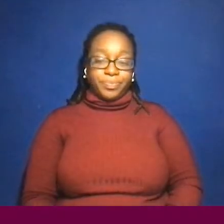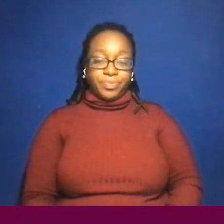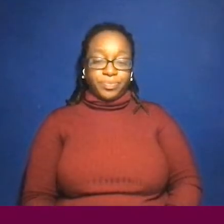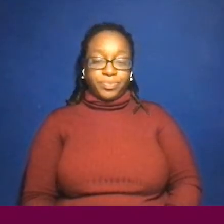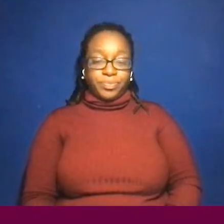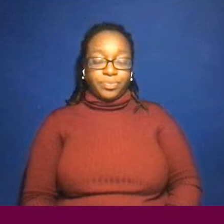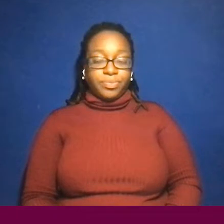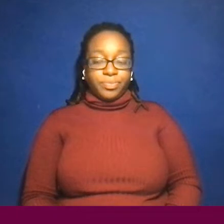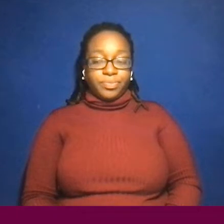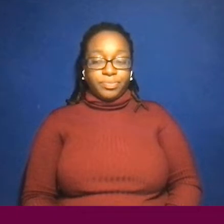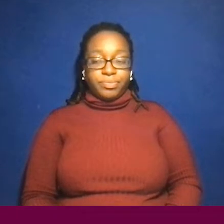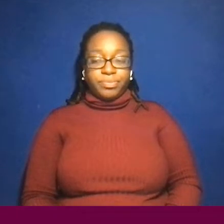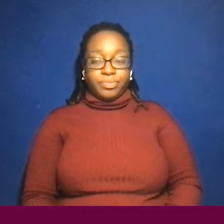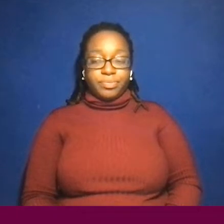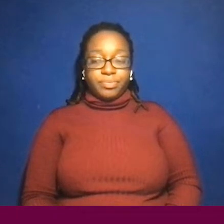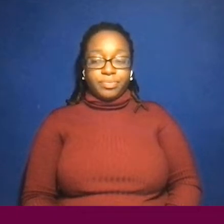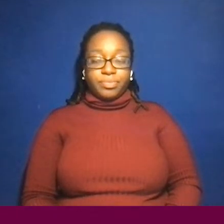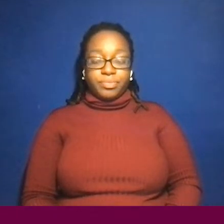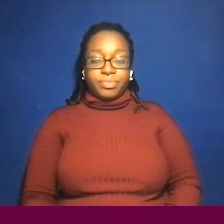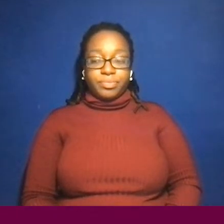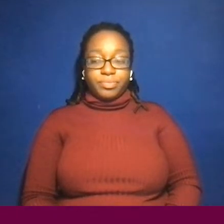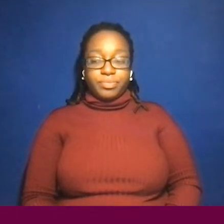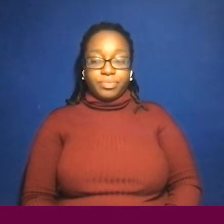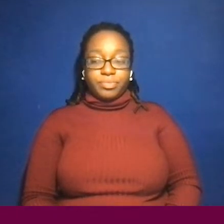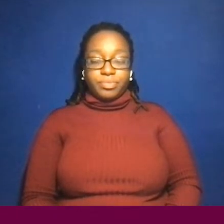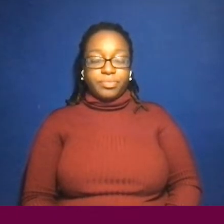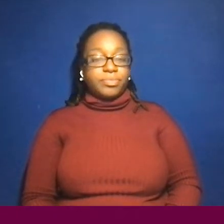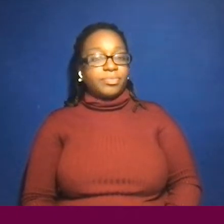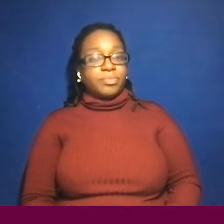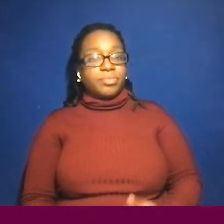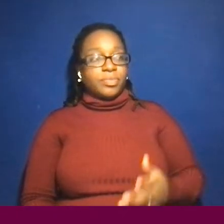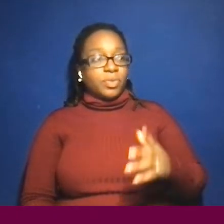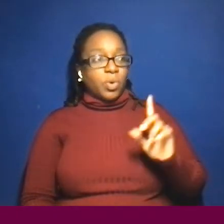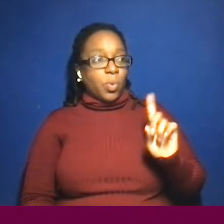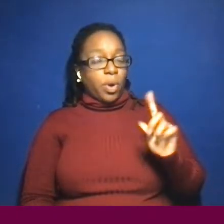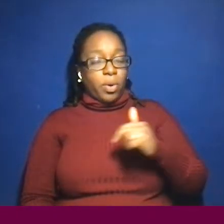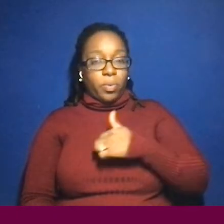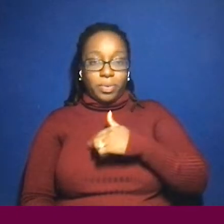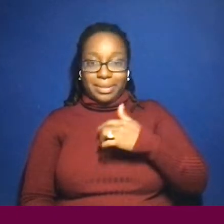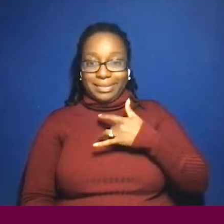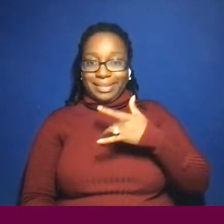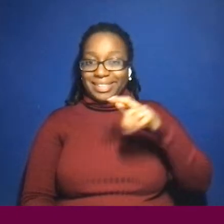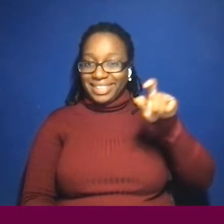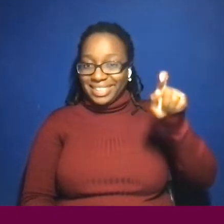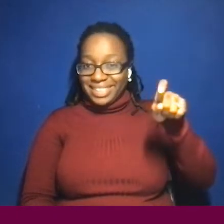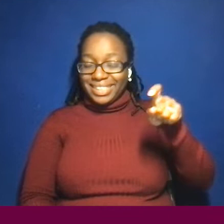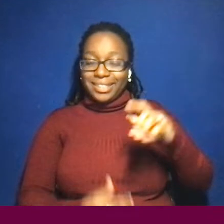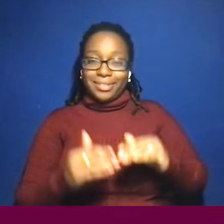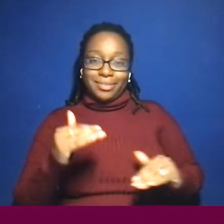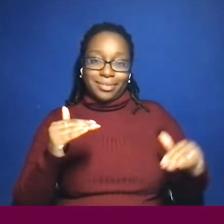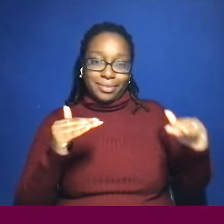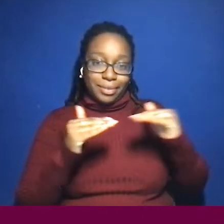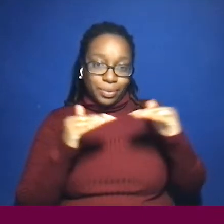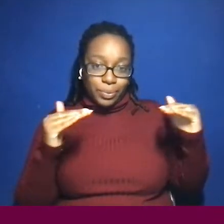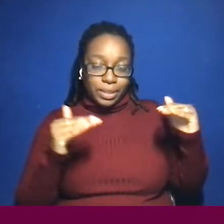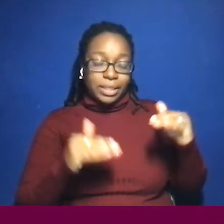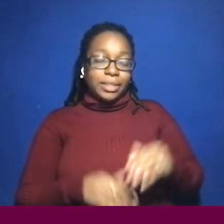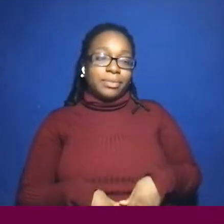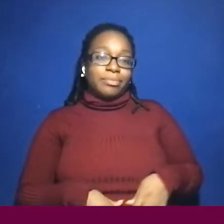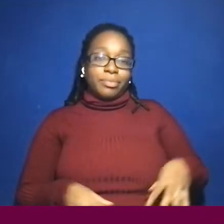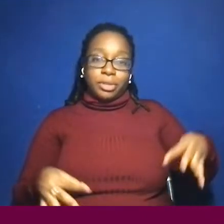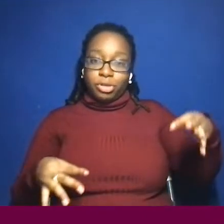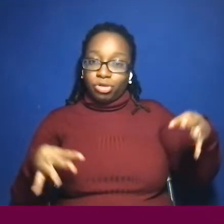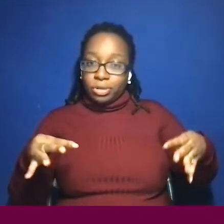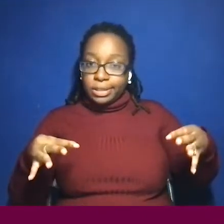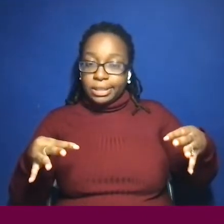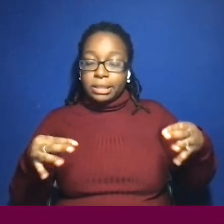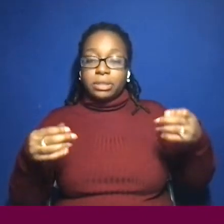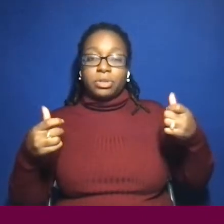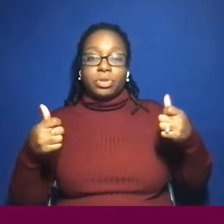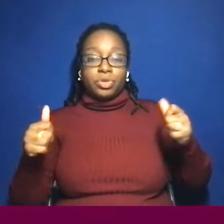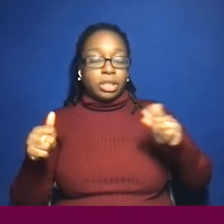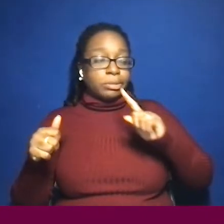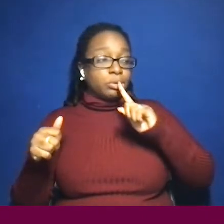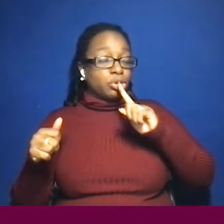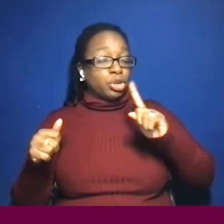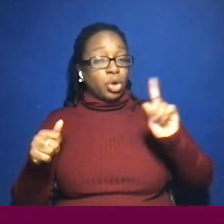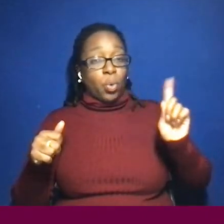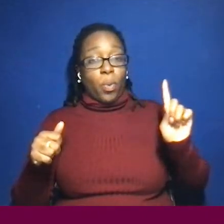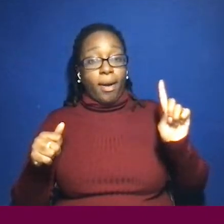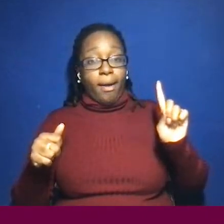need for equity and justice to center the most disproportionately impacted,